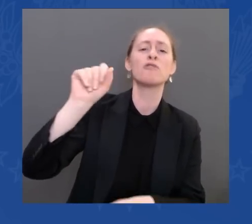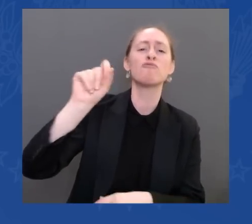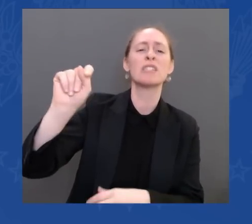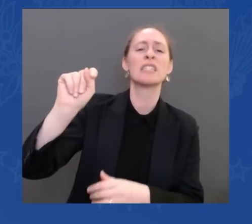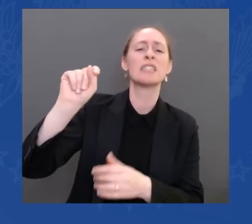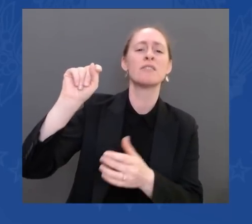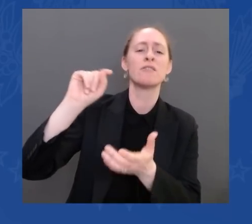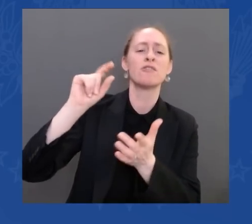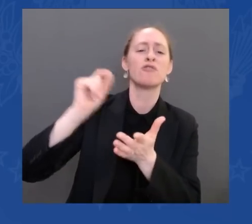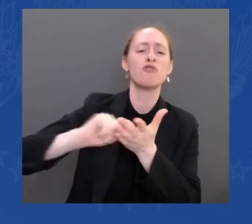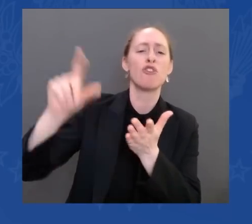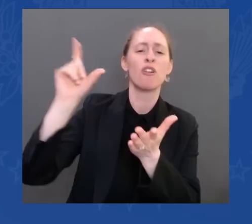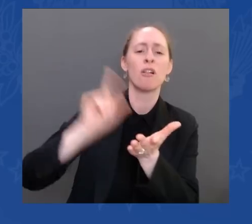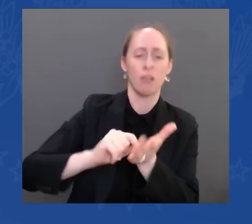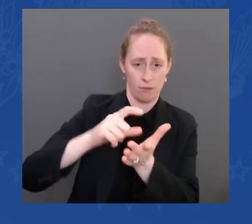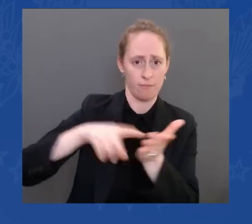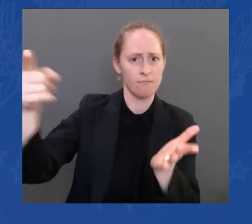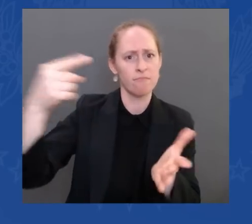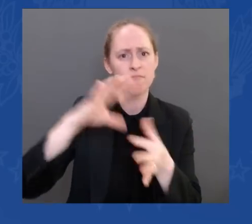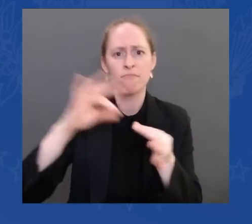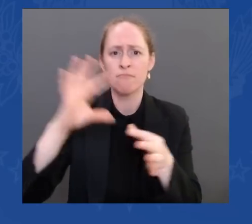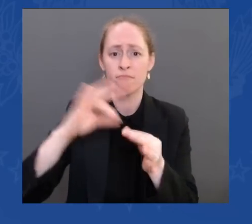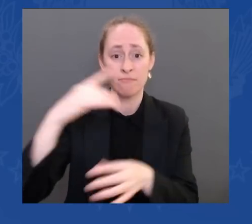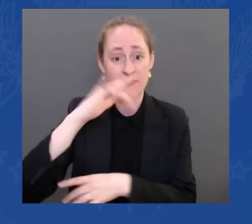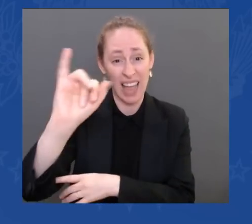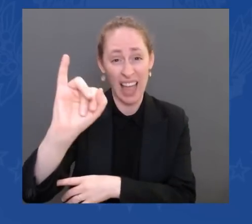End of quote. So these weapons, touched by the hands --